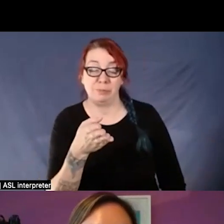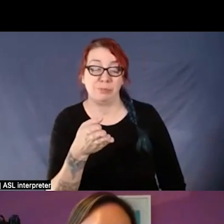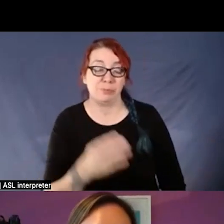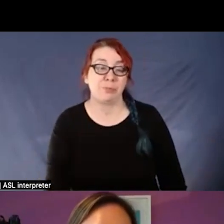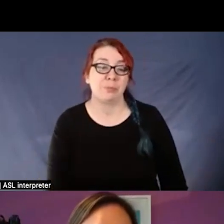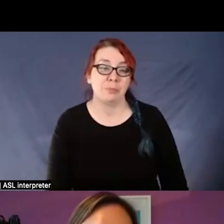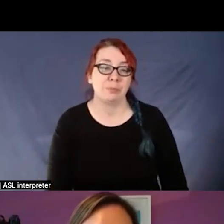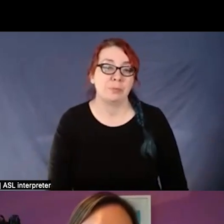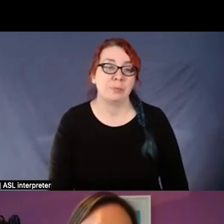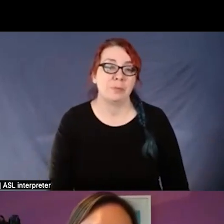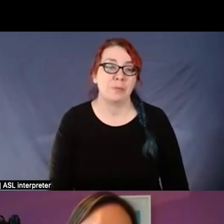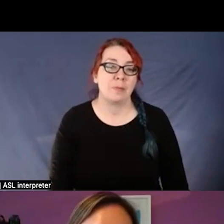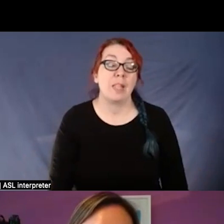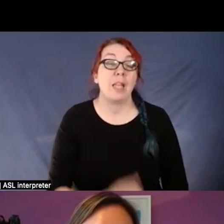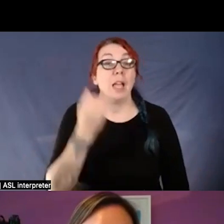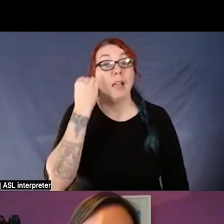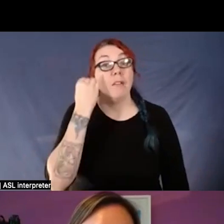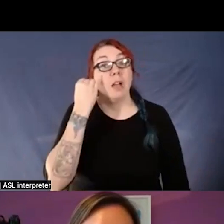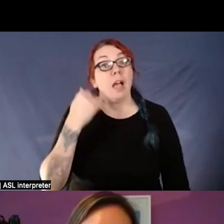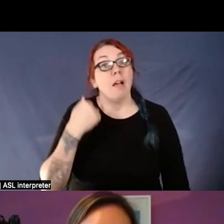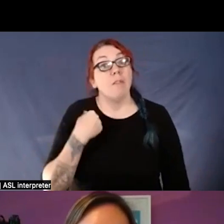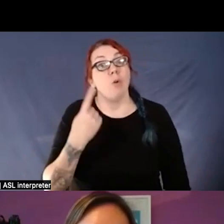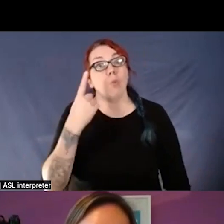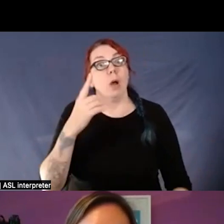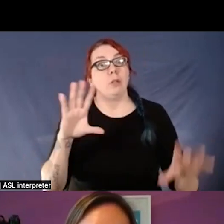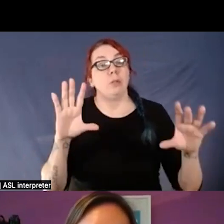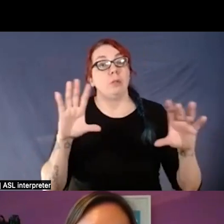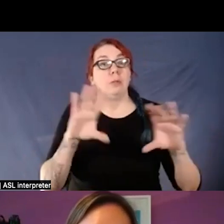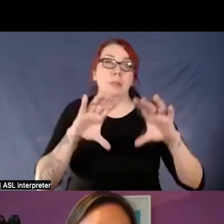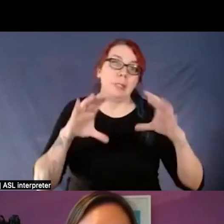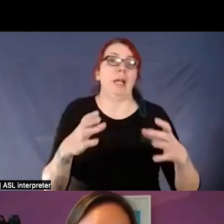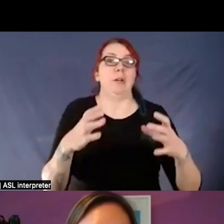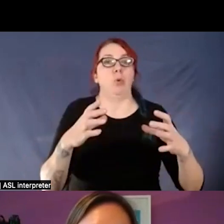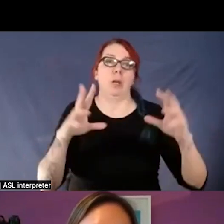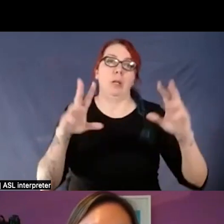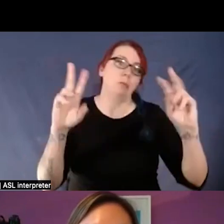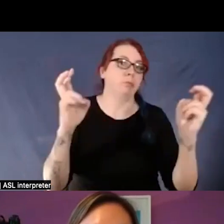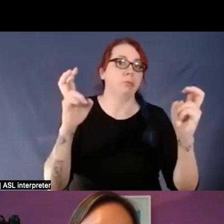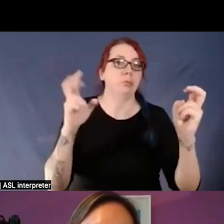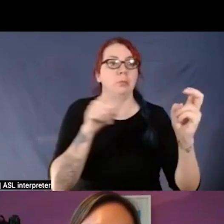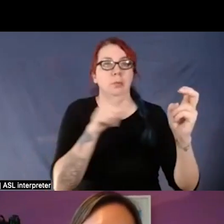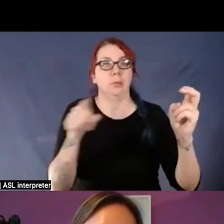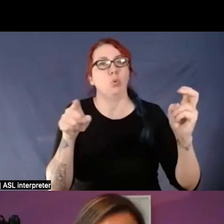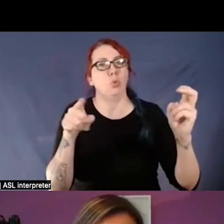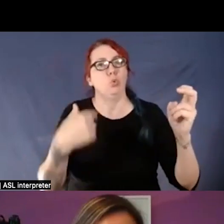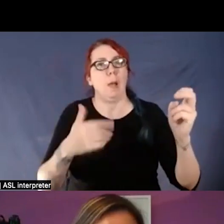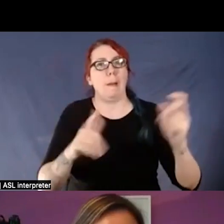task or category that's going to take all my focus and attention for some time, then I categorize it